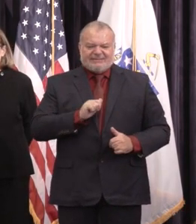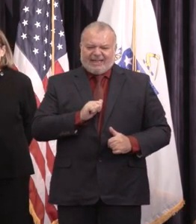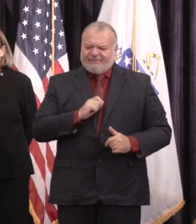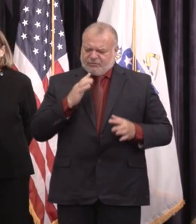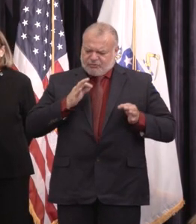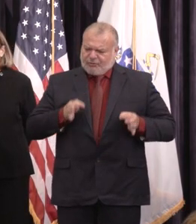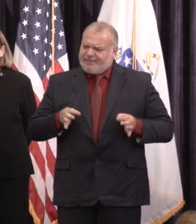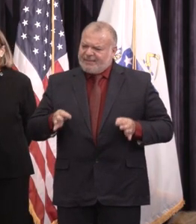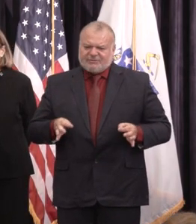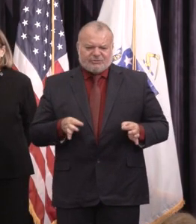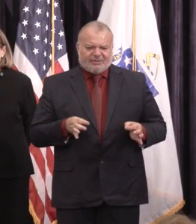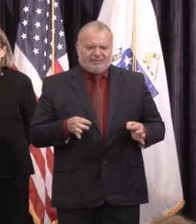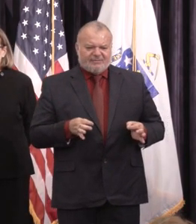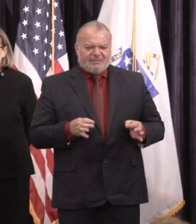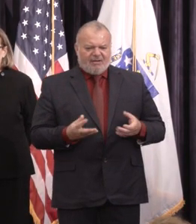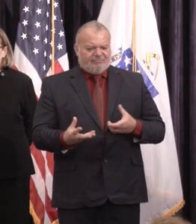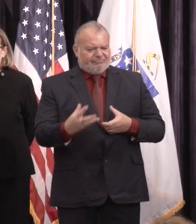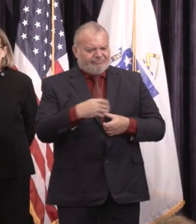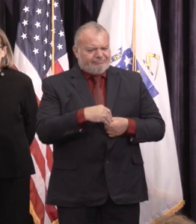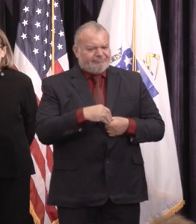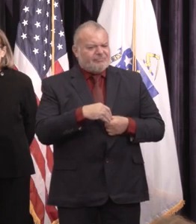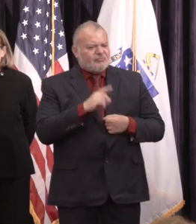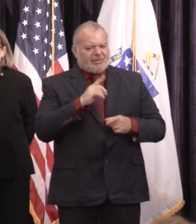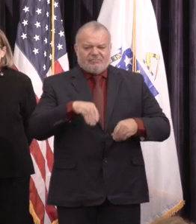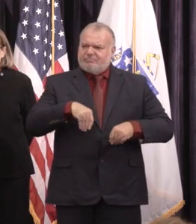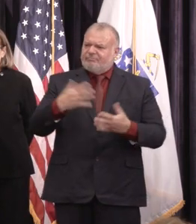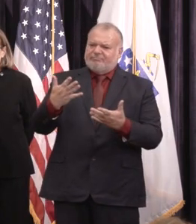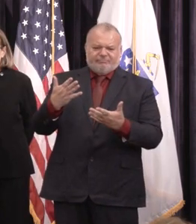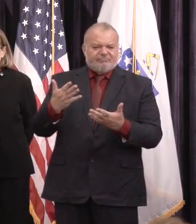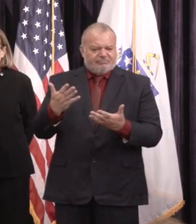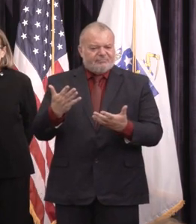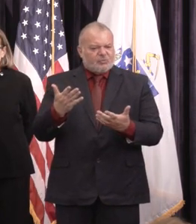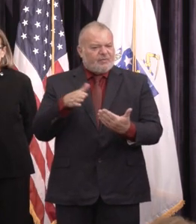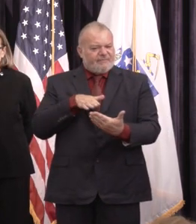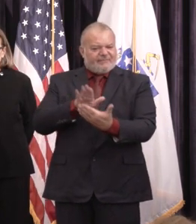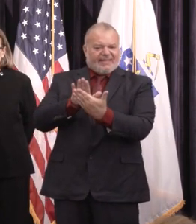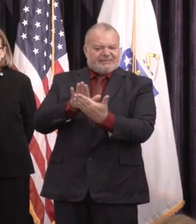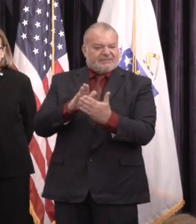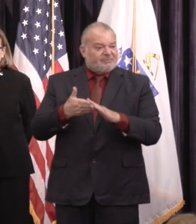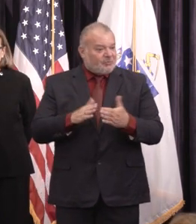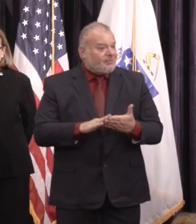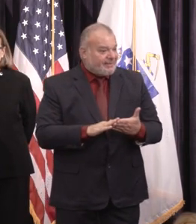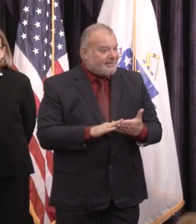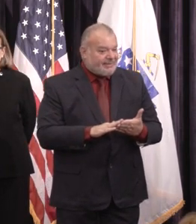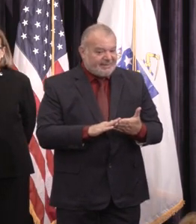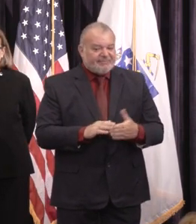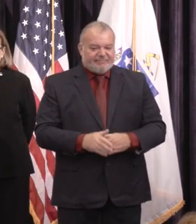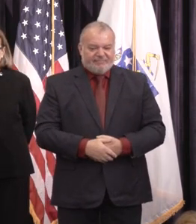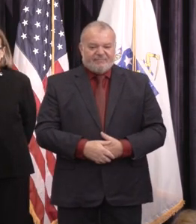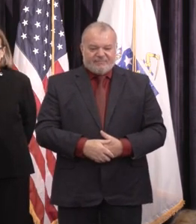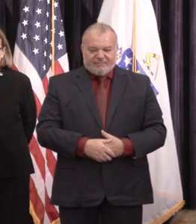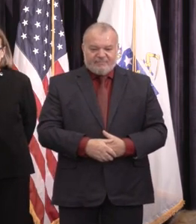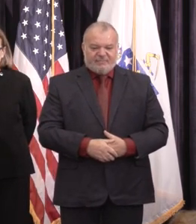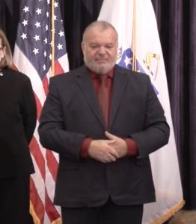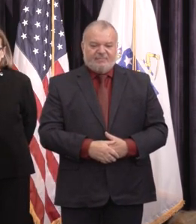our communities. Our ability to expand what is possible is at the core of what we are about